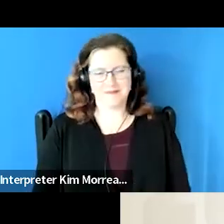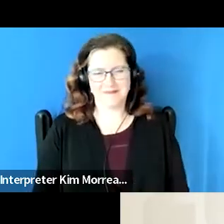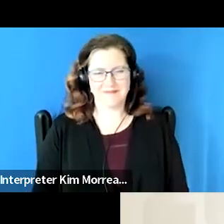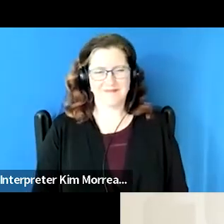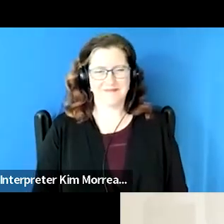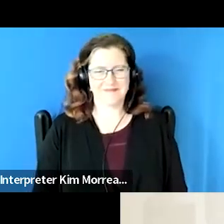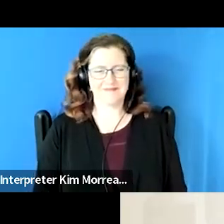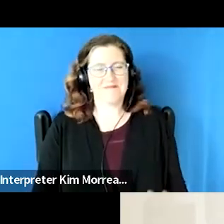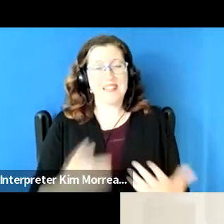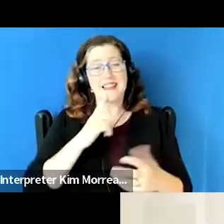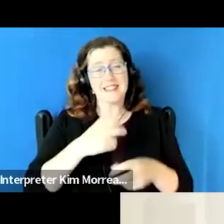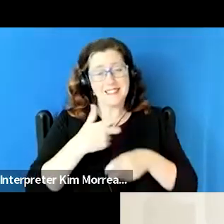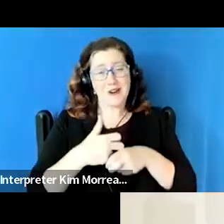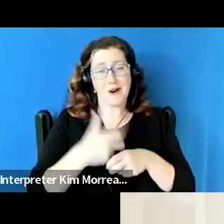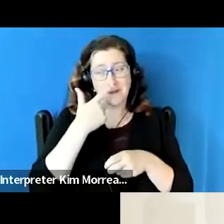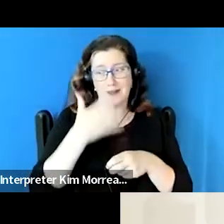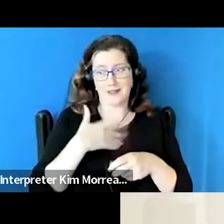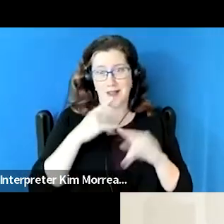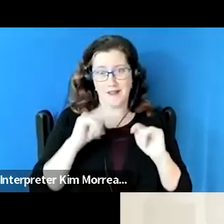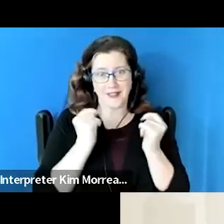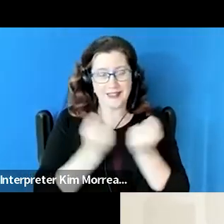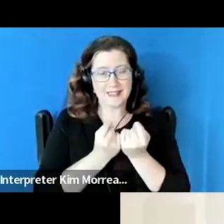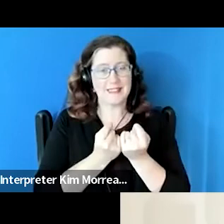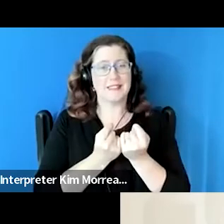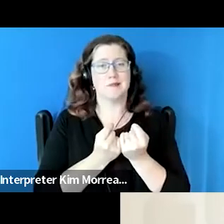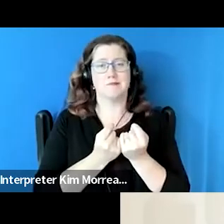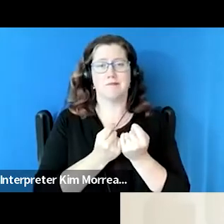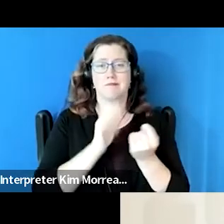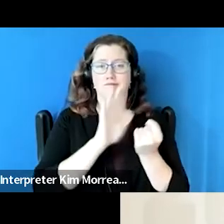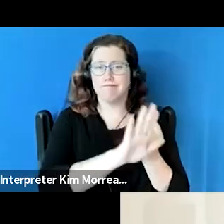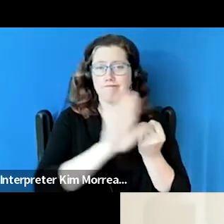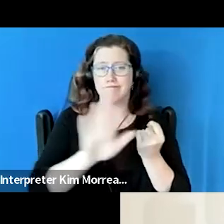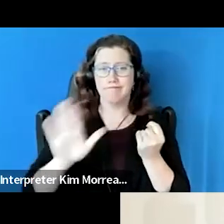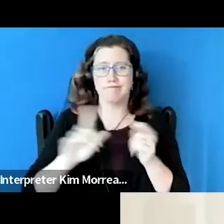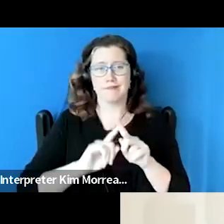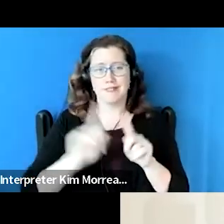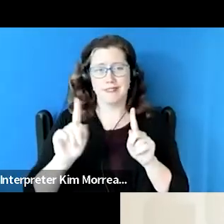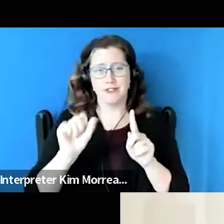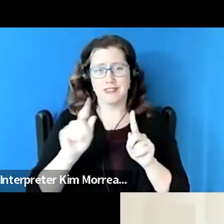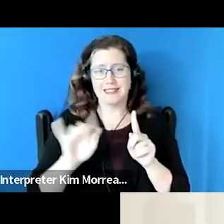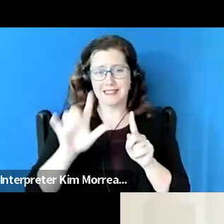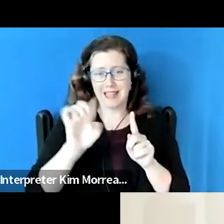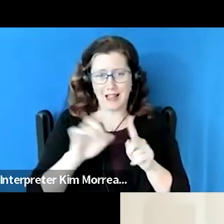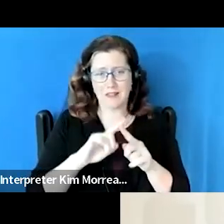It's hard when you have a team that have very different styles, some that are very verbal need to process things verbally.